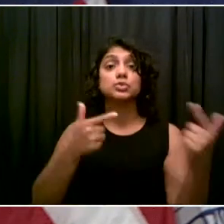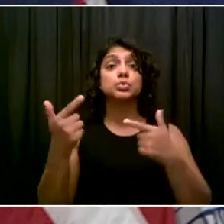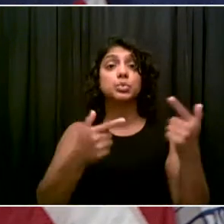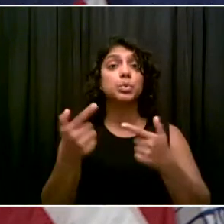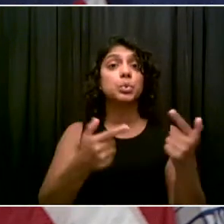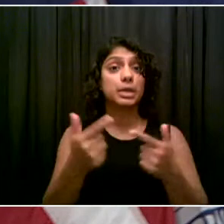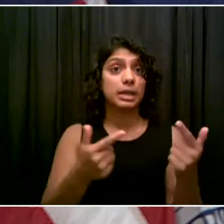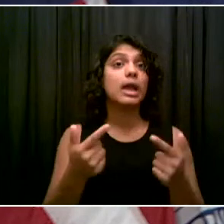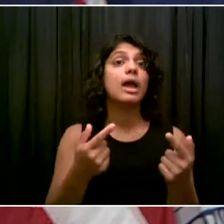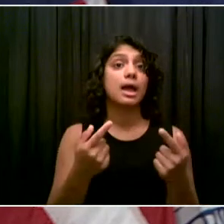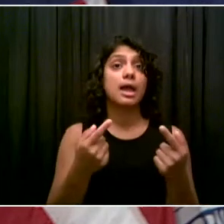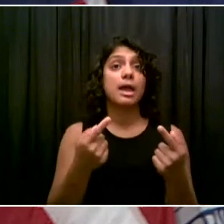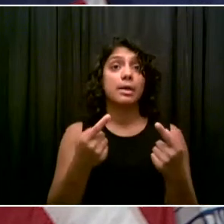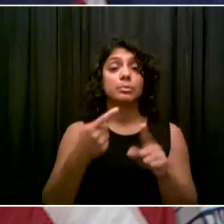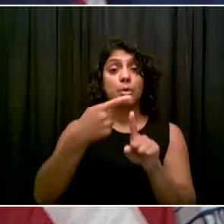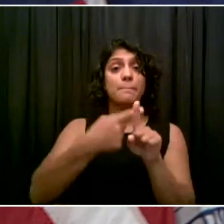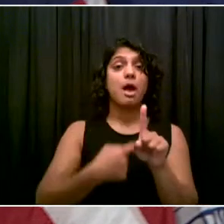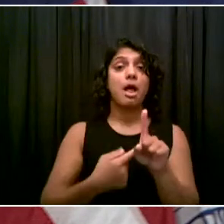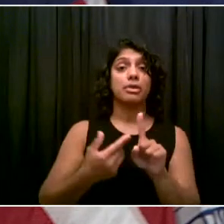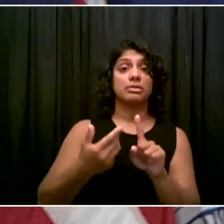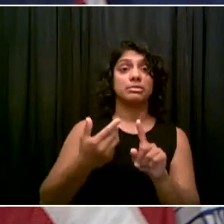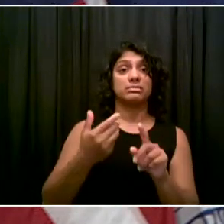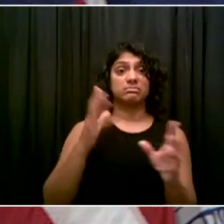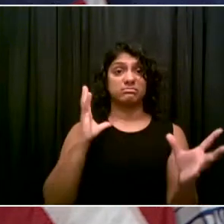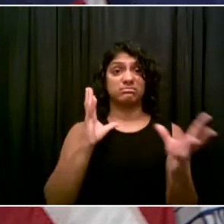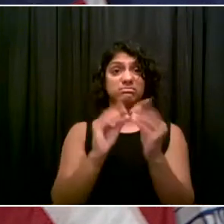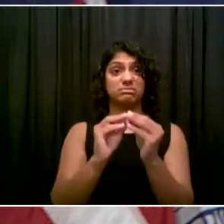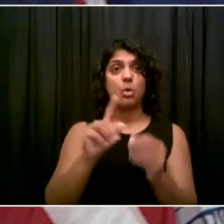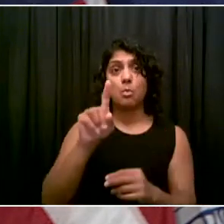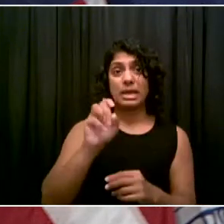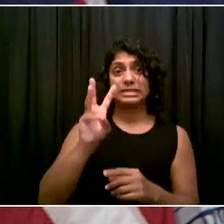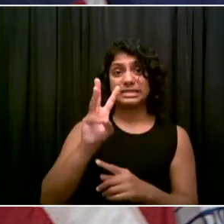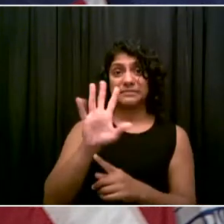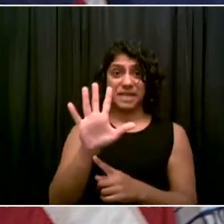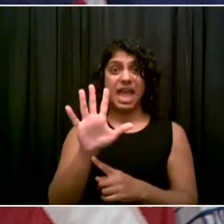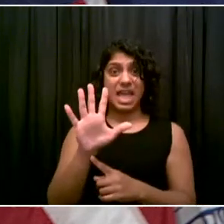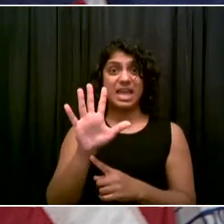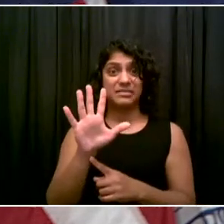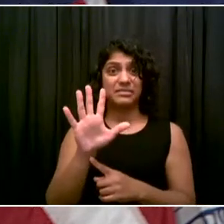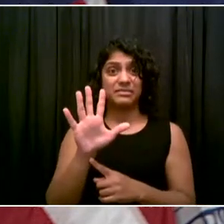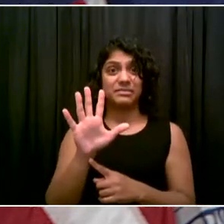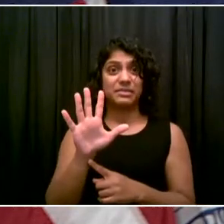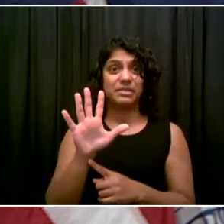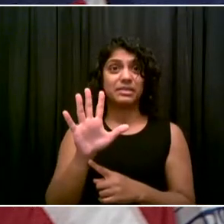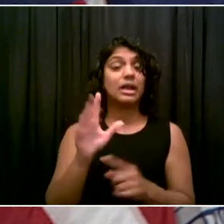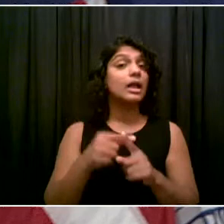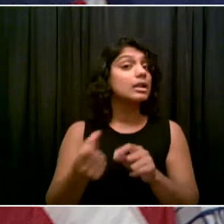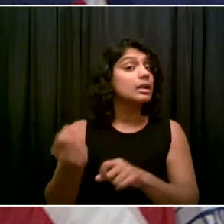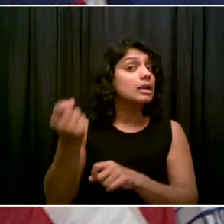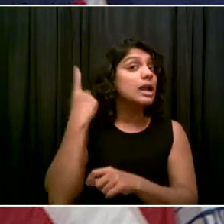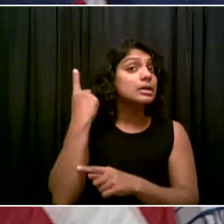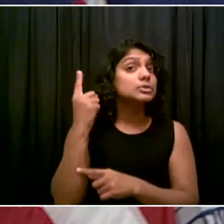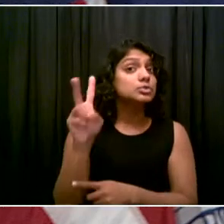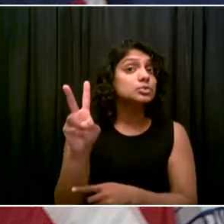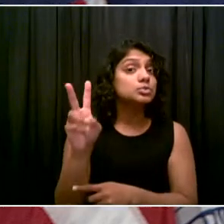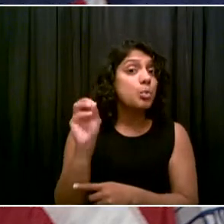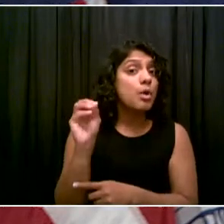HIT BY GUNFIRE, 165 FOR JUNE 2021